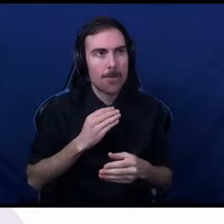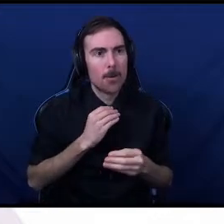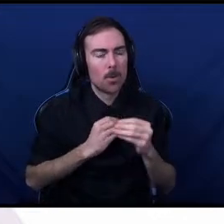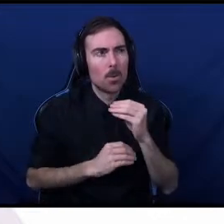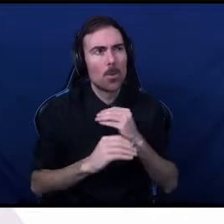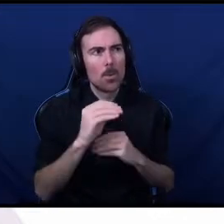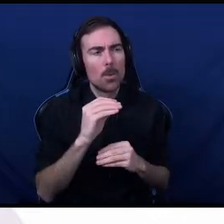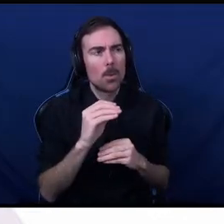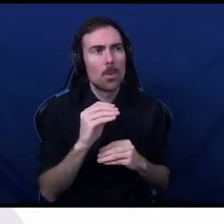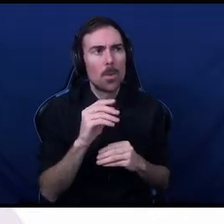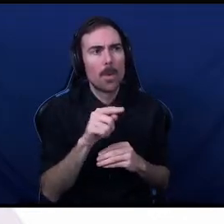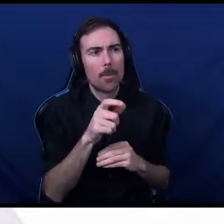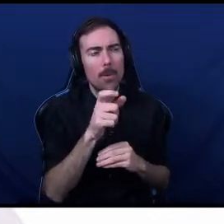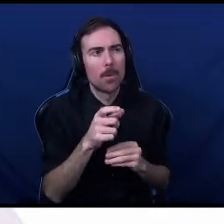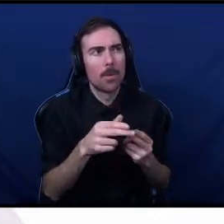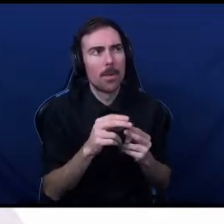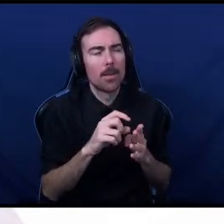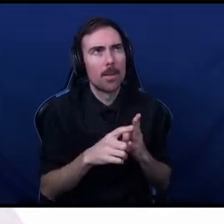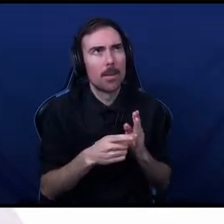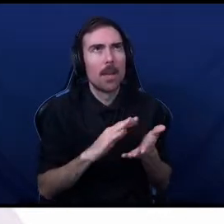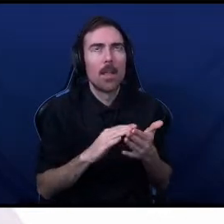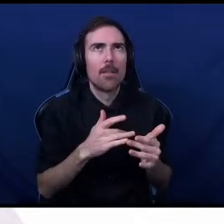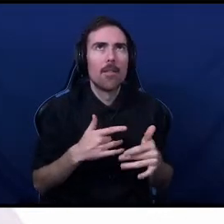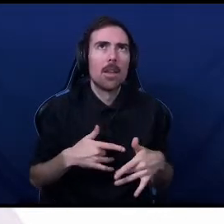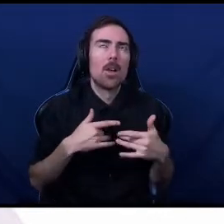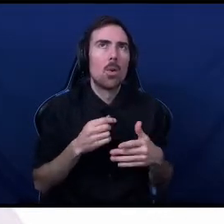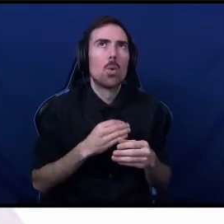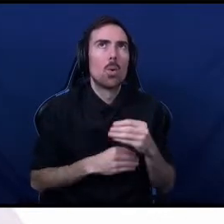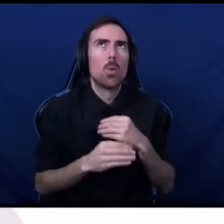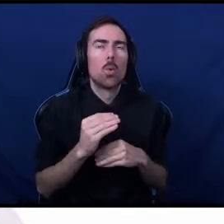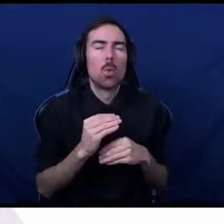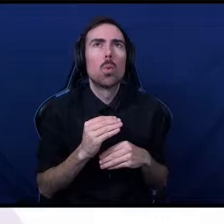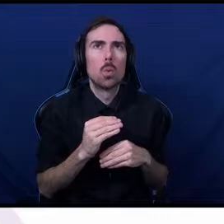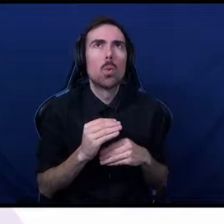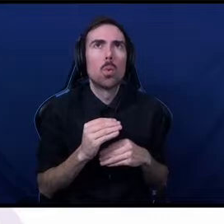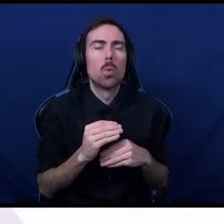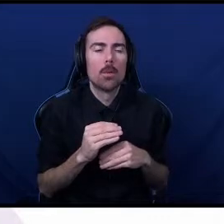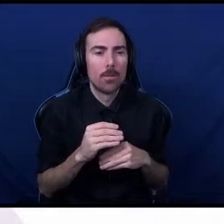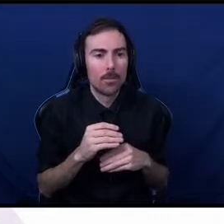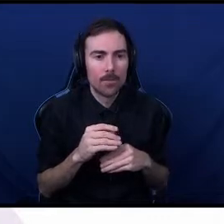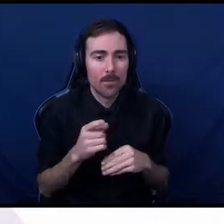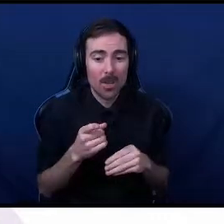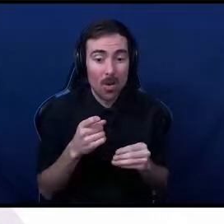how it can impact you to so to Knowles point, if you say everyone in their future will experience a disability, you